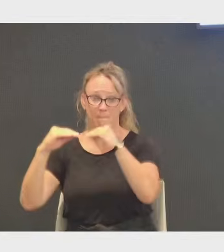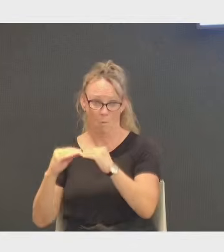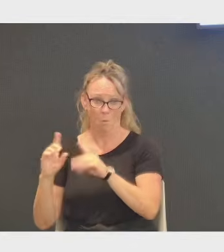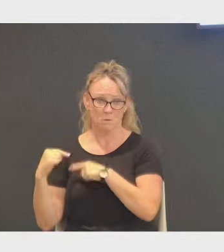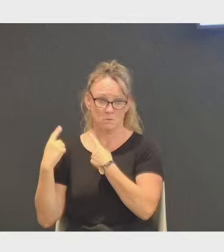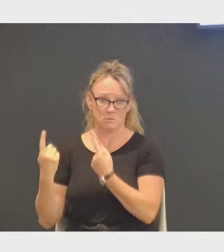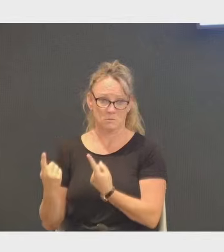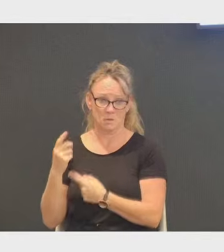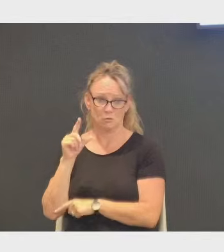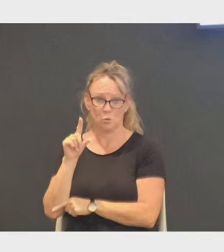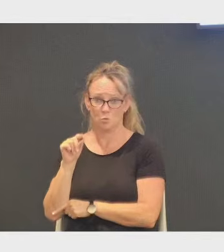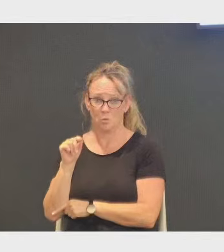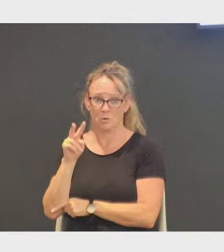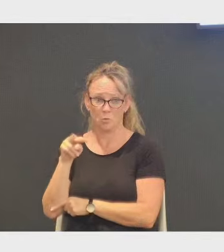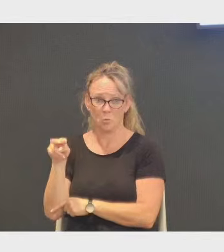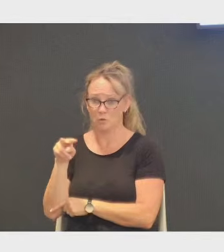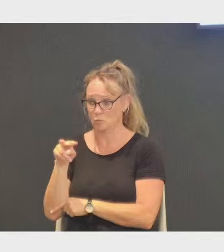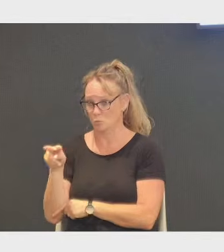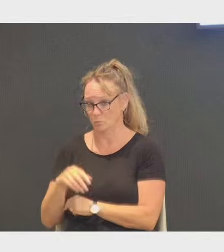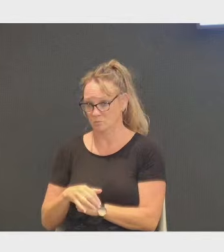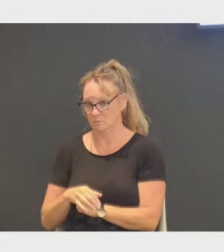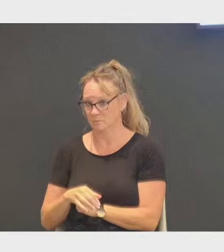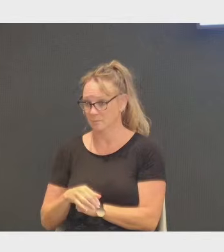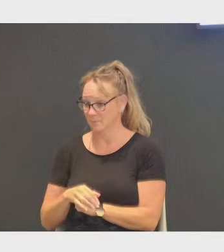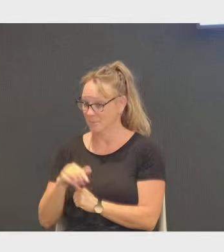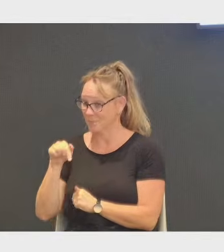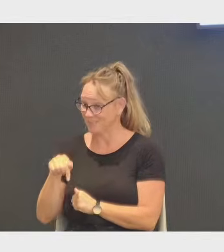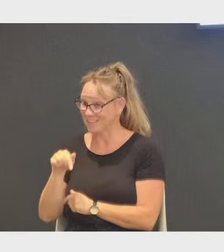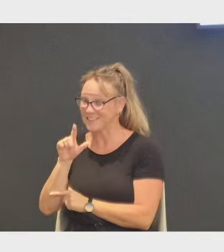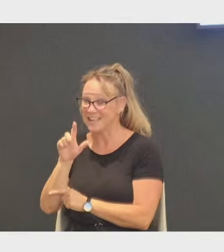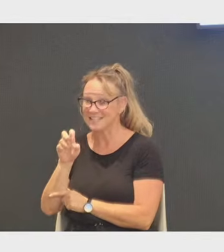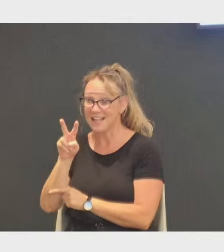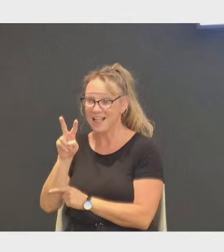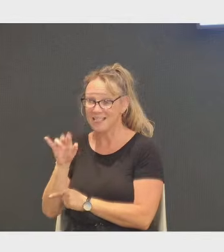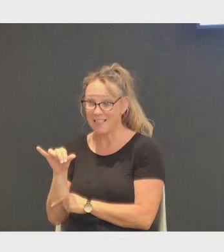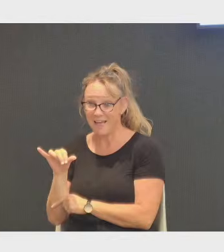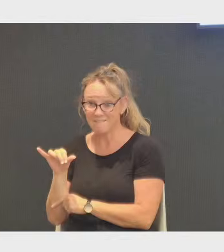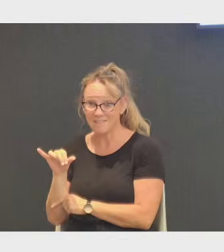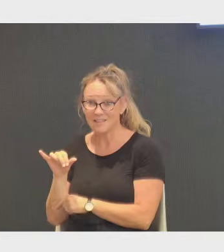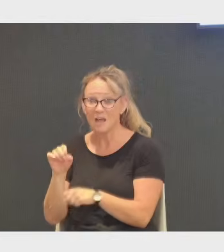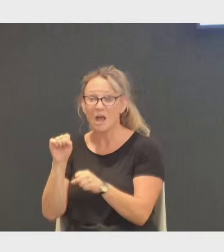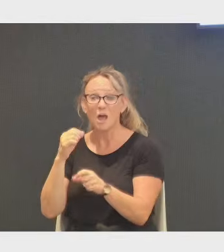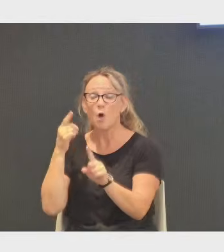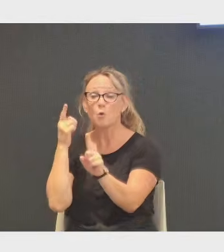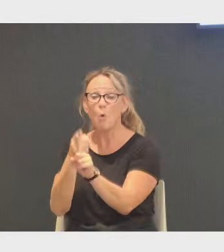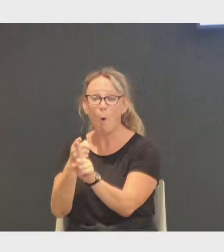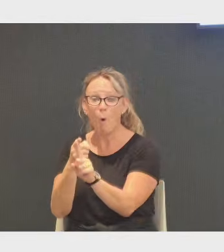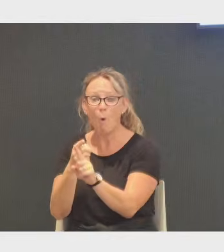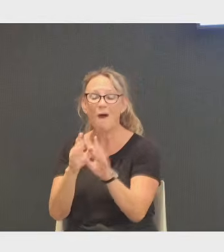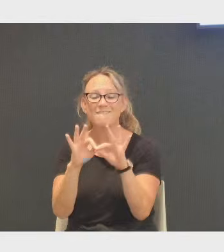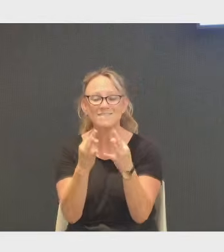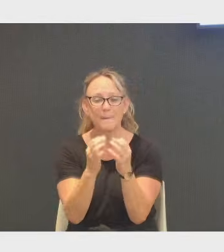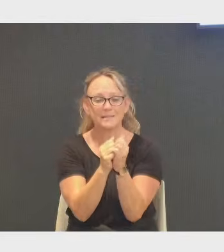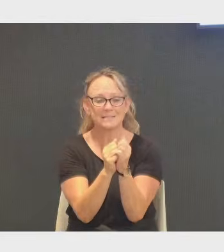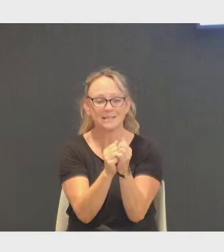for kids in our community. This levy works to keep families together whenever possible. Over 80% of